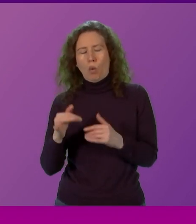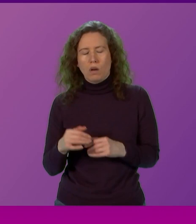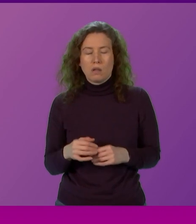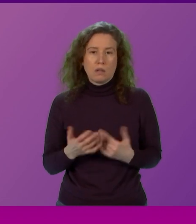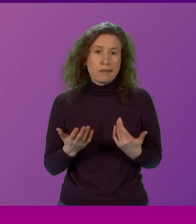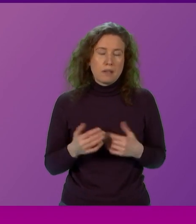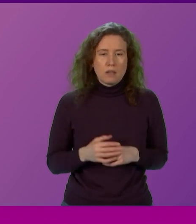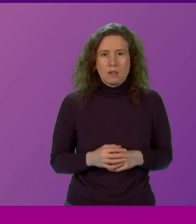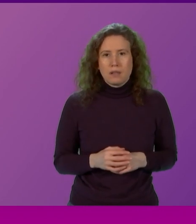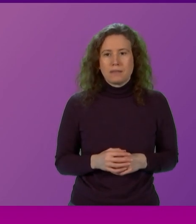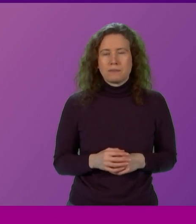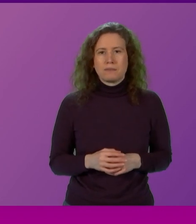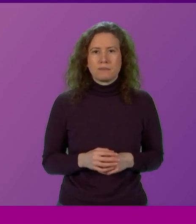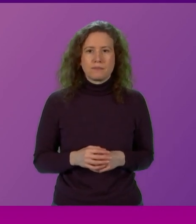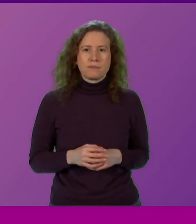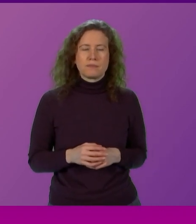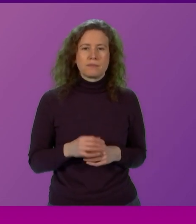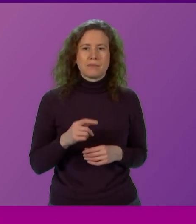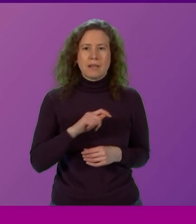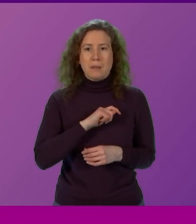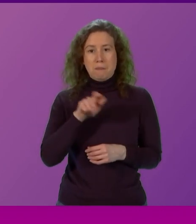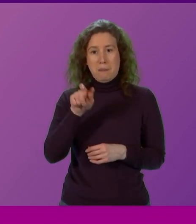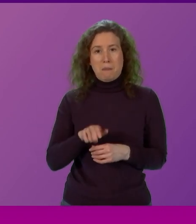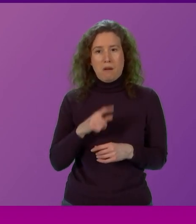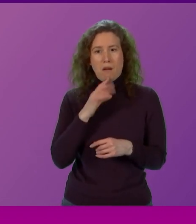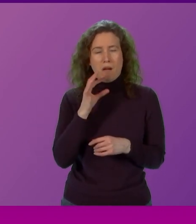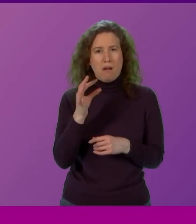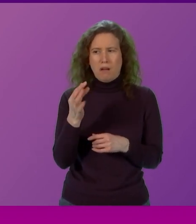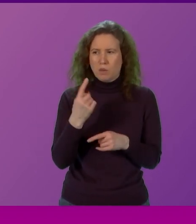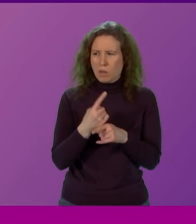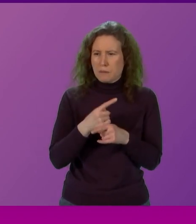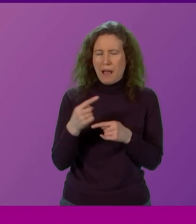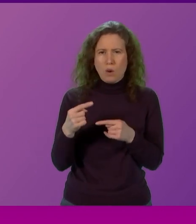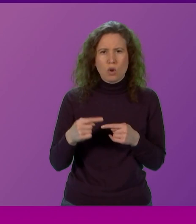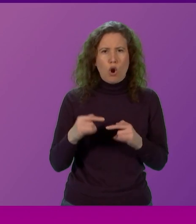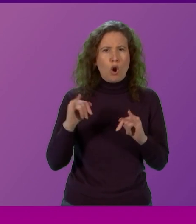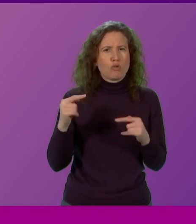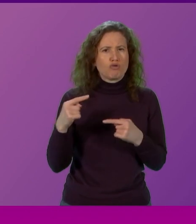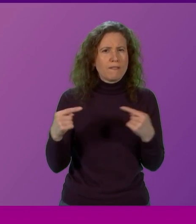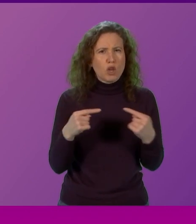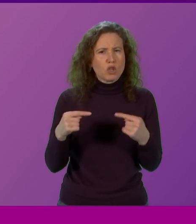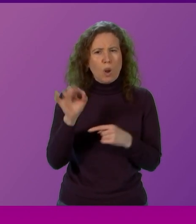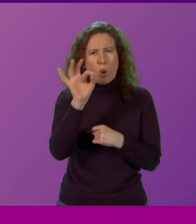The member talks about “controversial” questions.